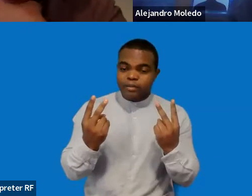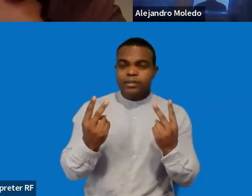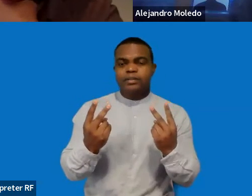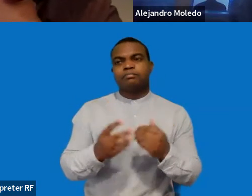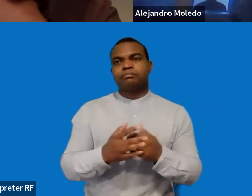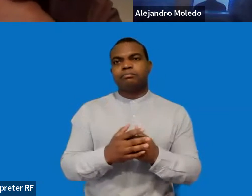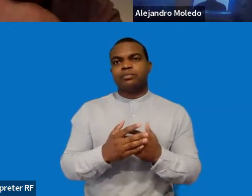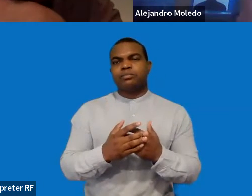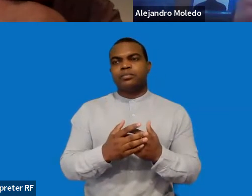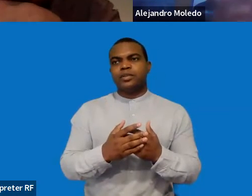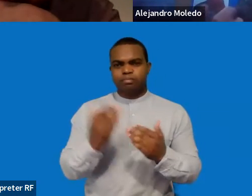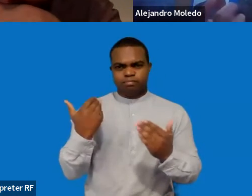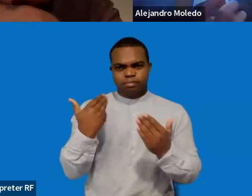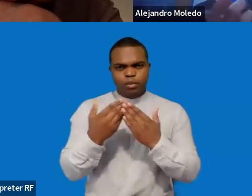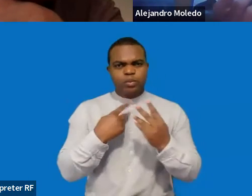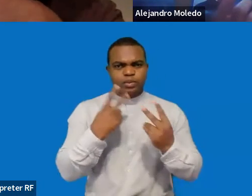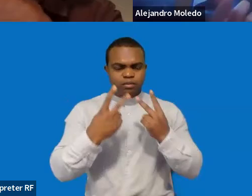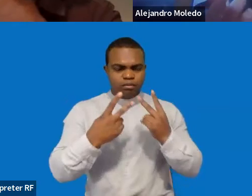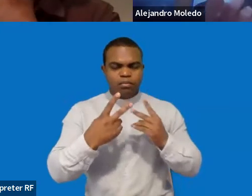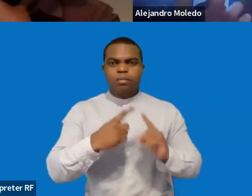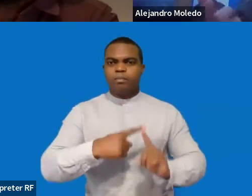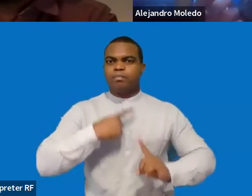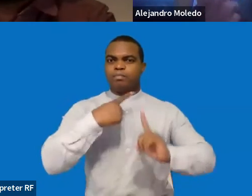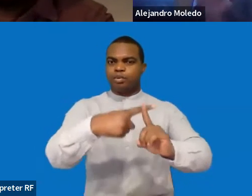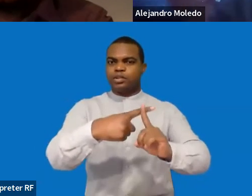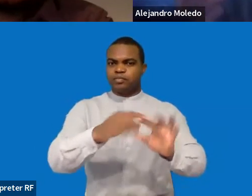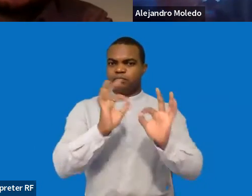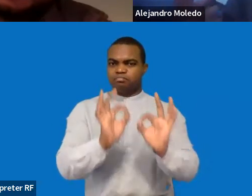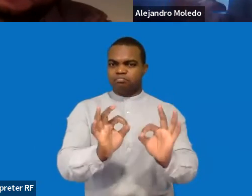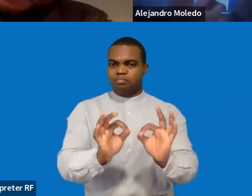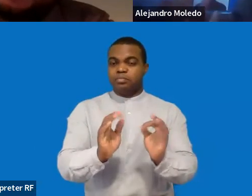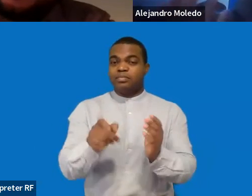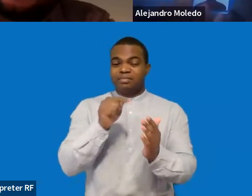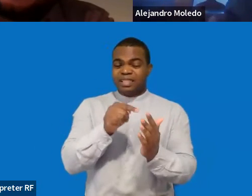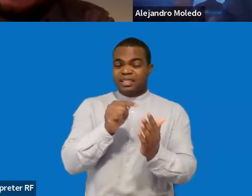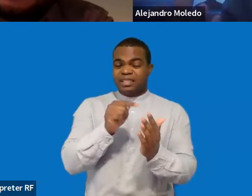is that it's changed the logic from the previous pilot project.